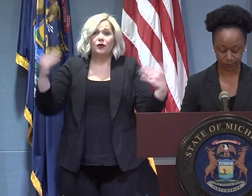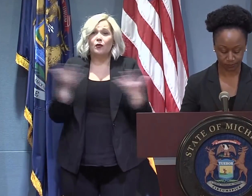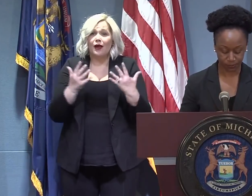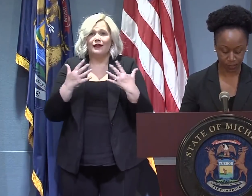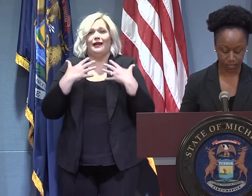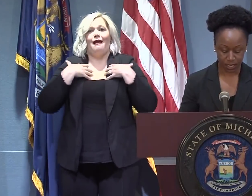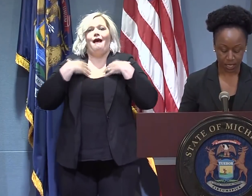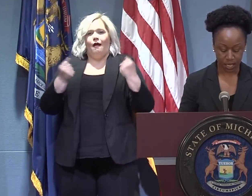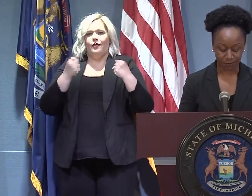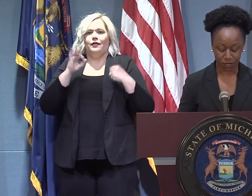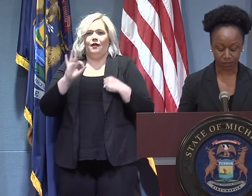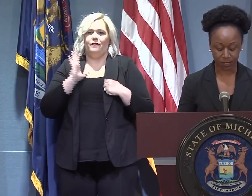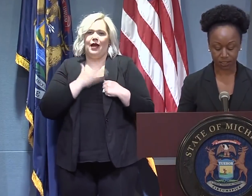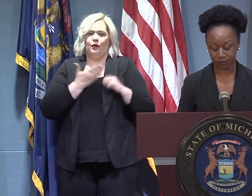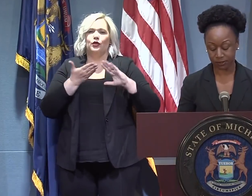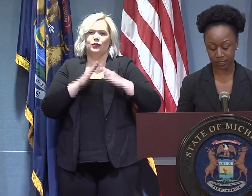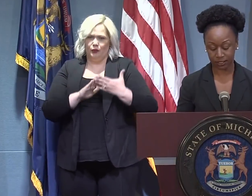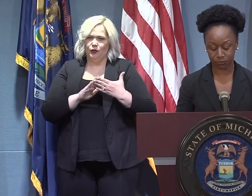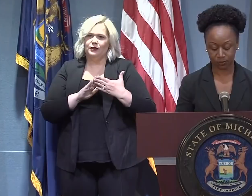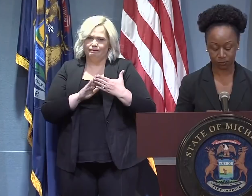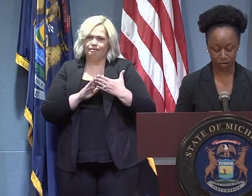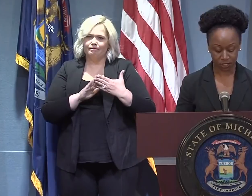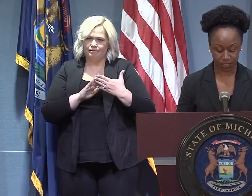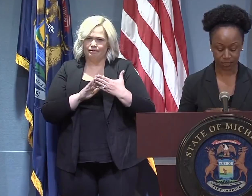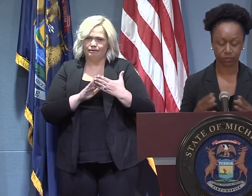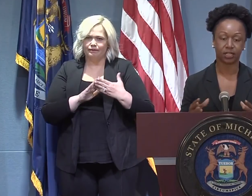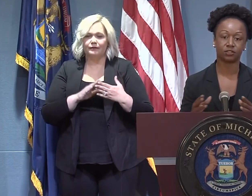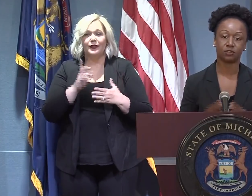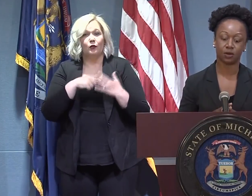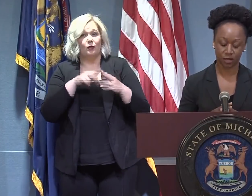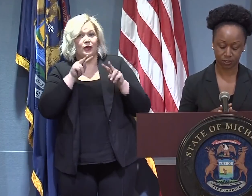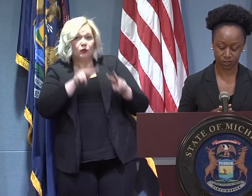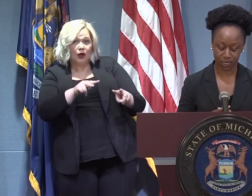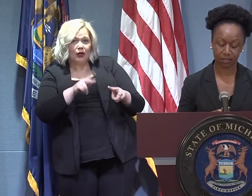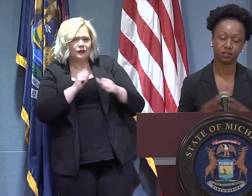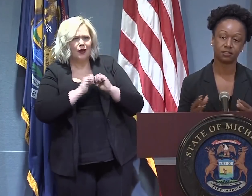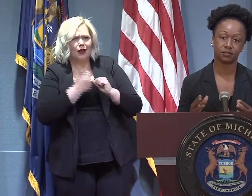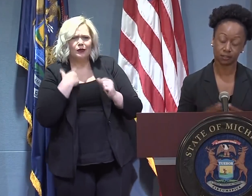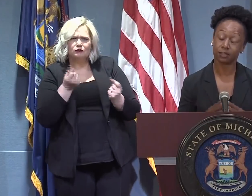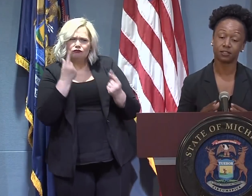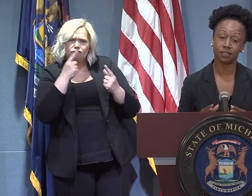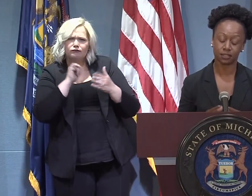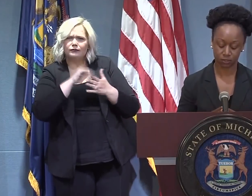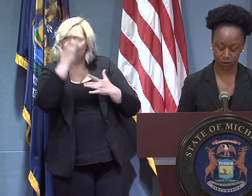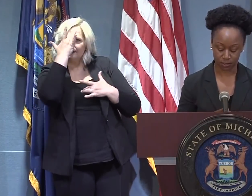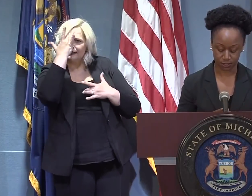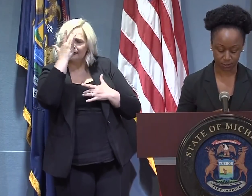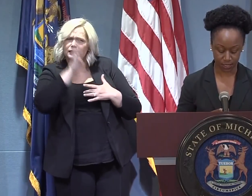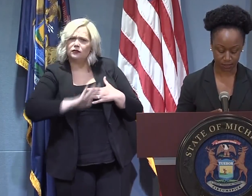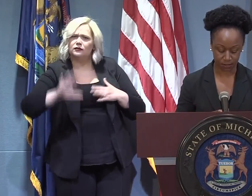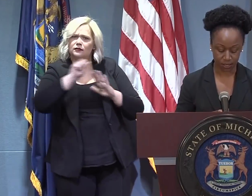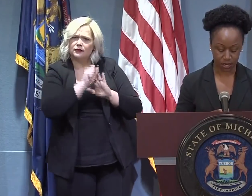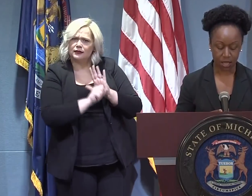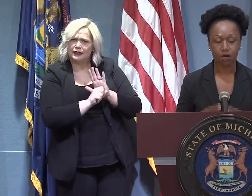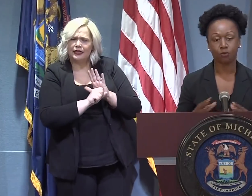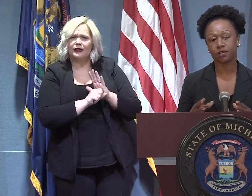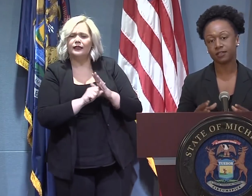KEEPING THE HEALTH OF OUR WORKERS AND OUR COMMUNITY TOP PRIORITY. I HAVE TALKED ABOUT SOME OF THE